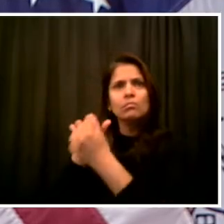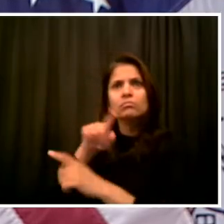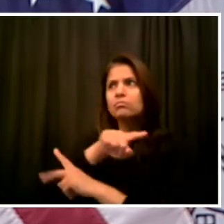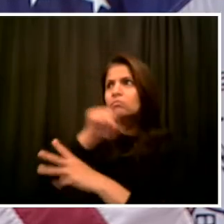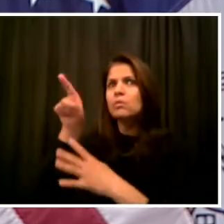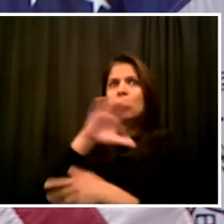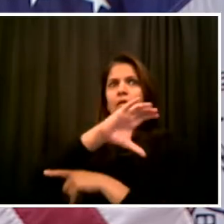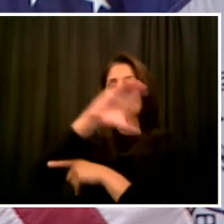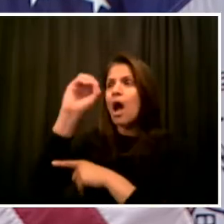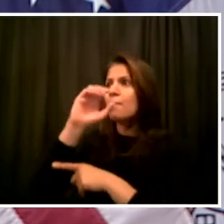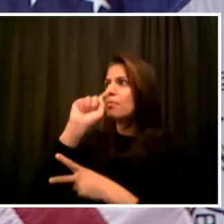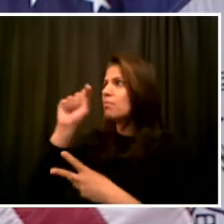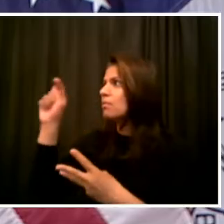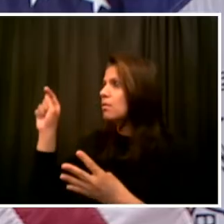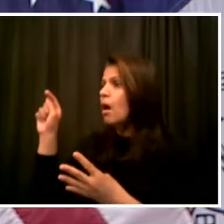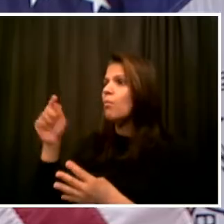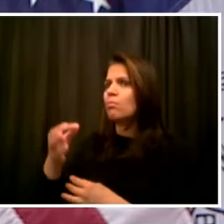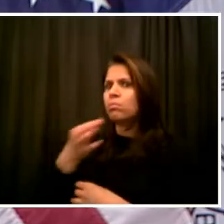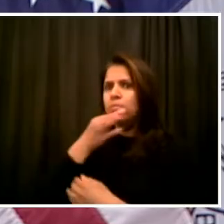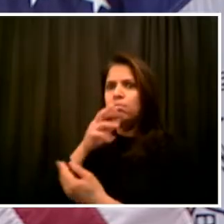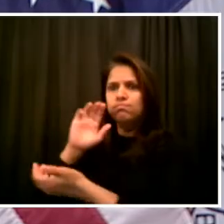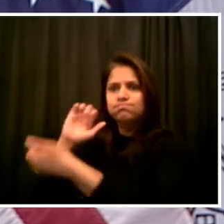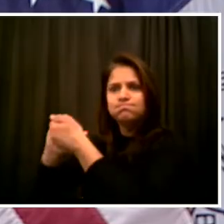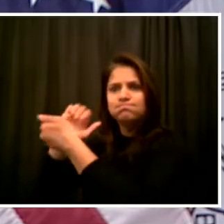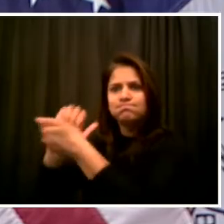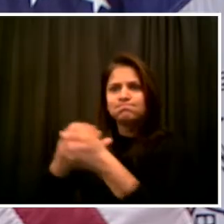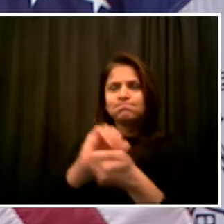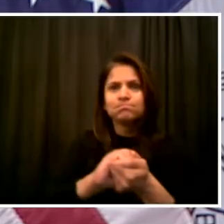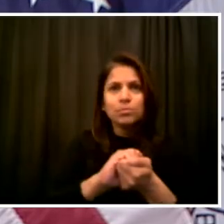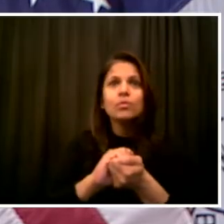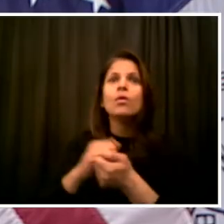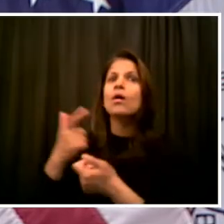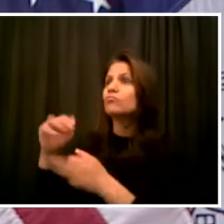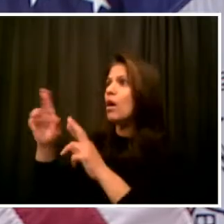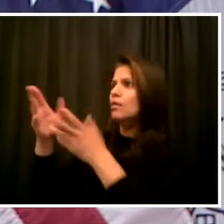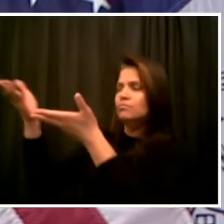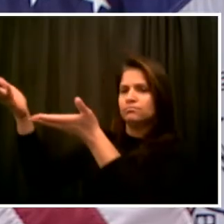TOGHETER THE